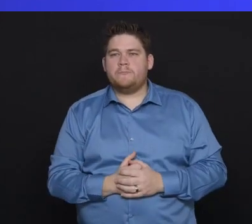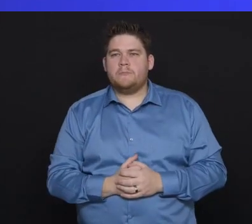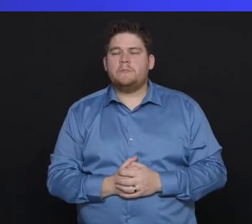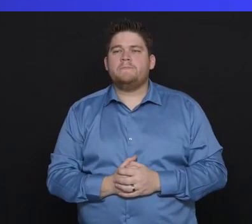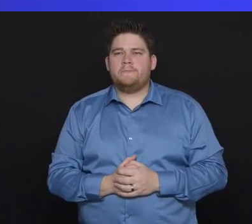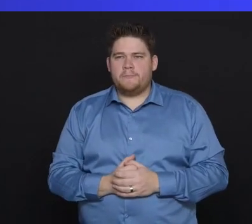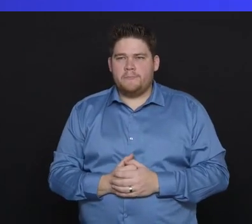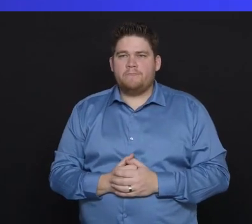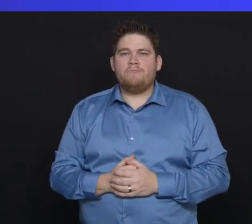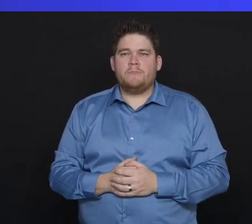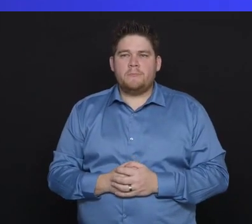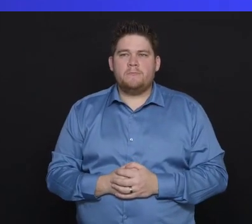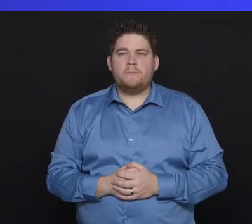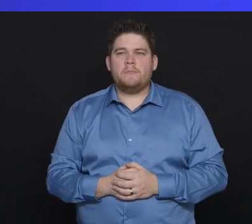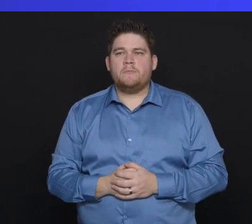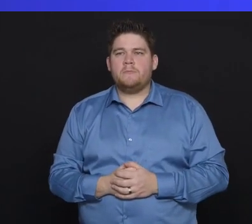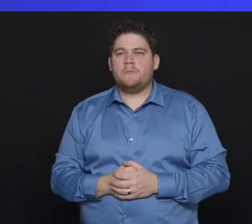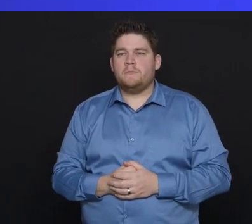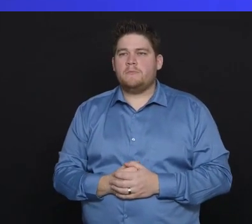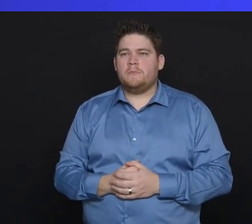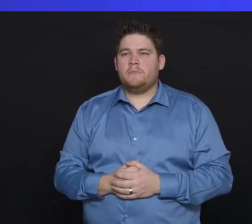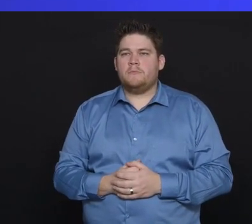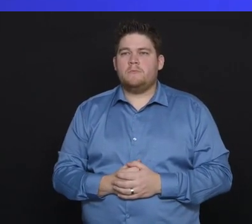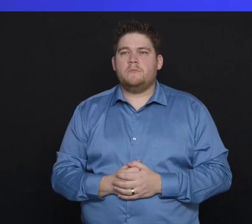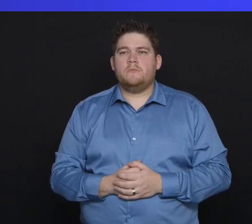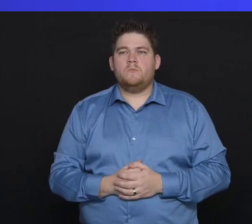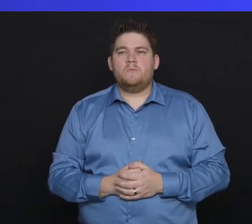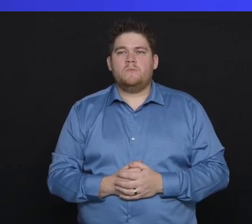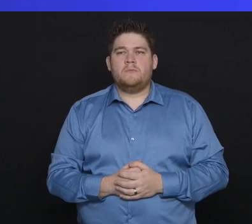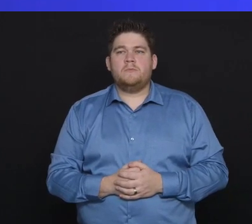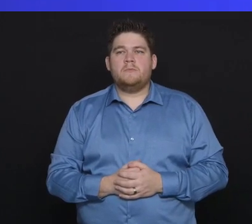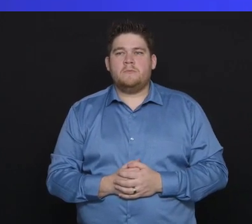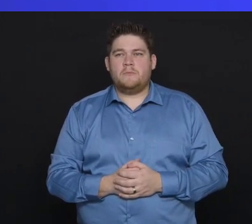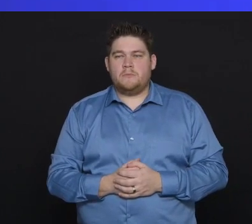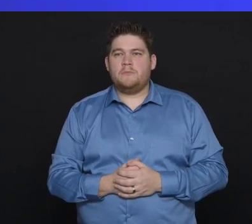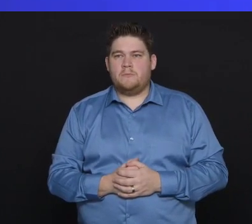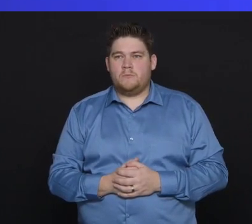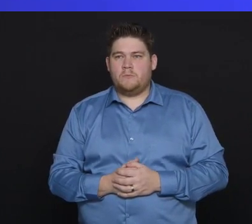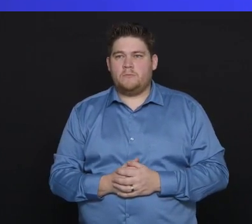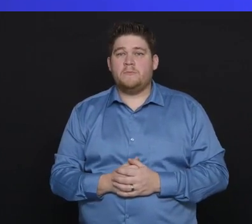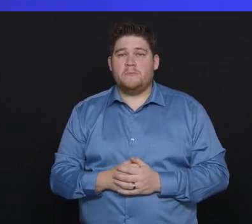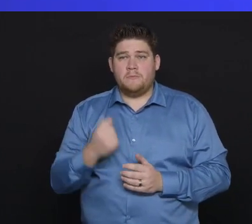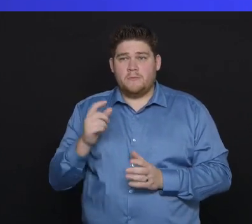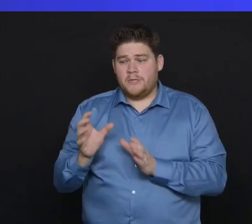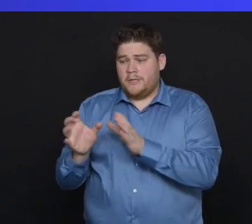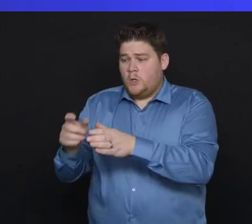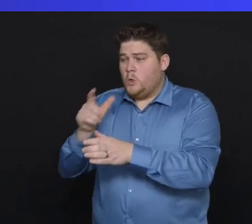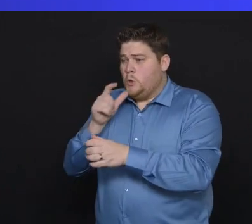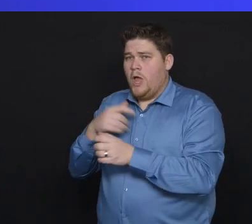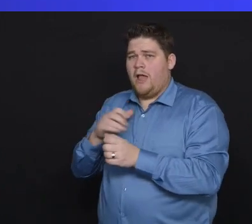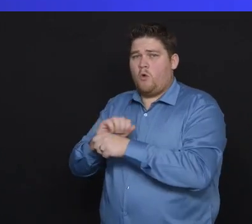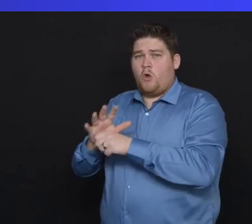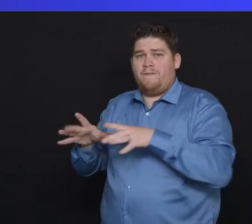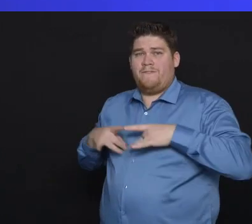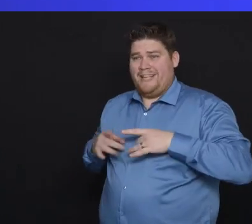I talked about putting all of the people with the virus in one word. And making sure the healthcare workers work